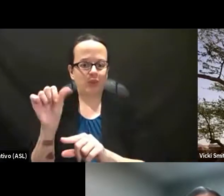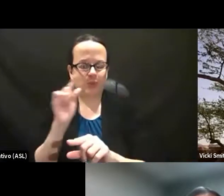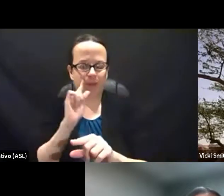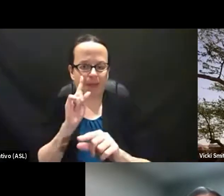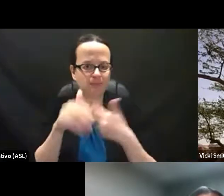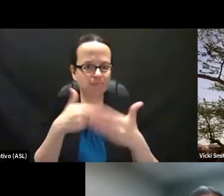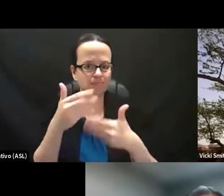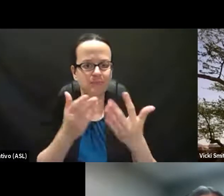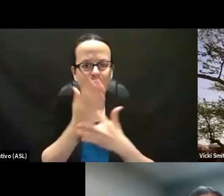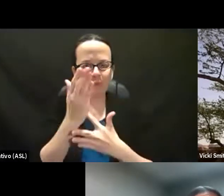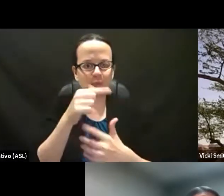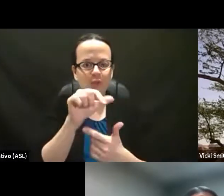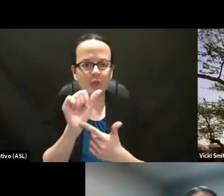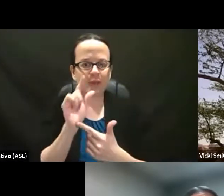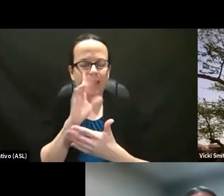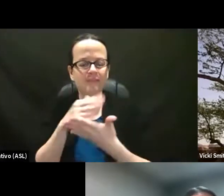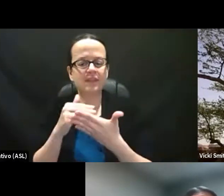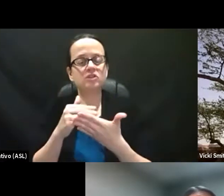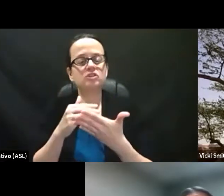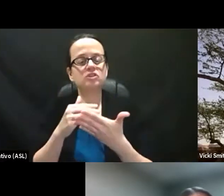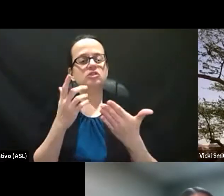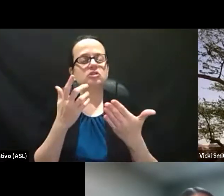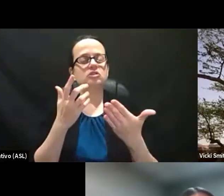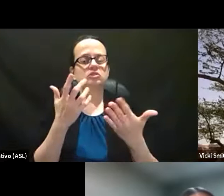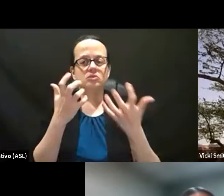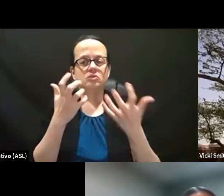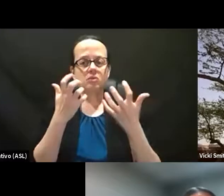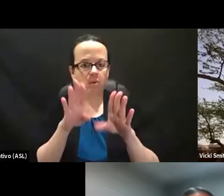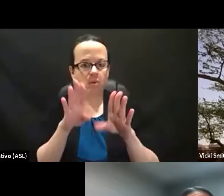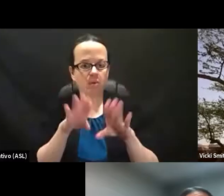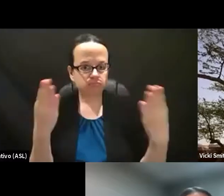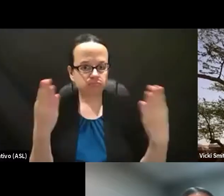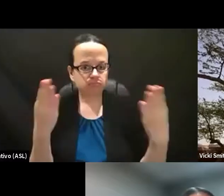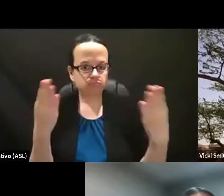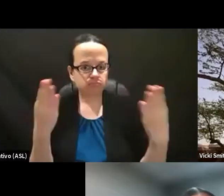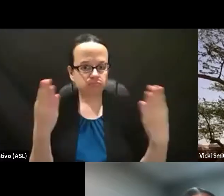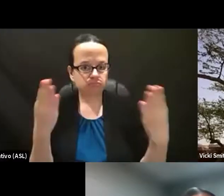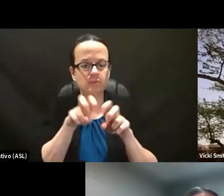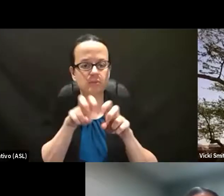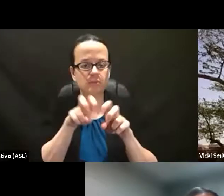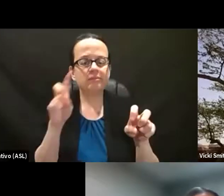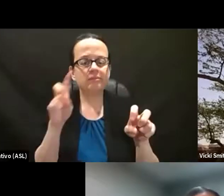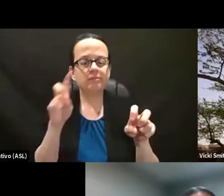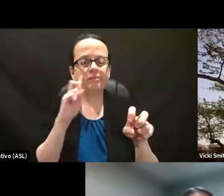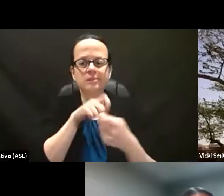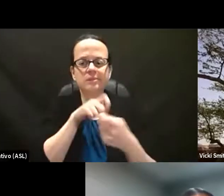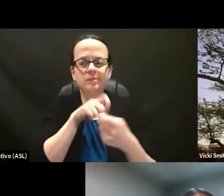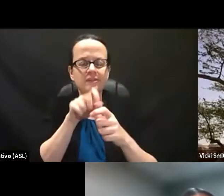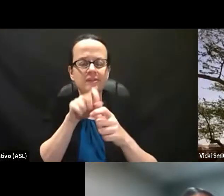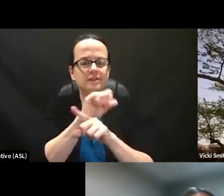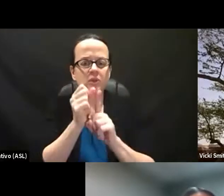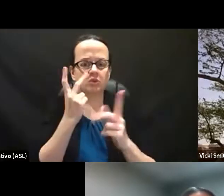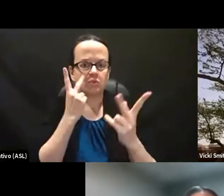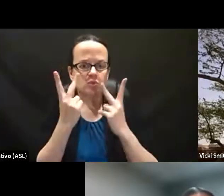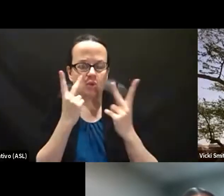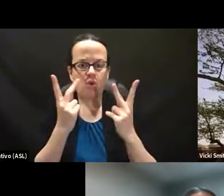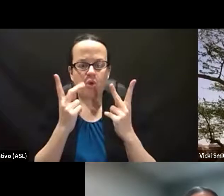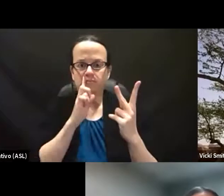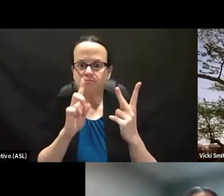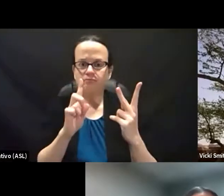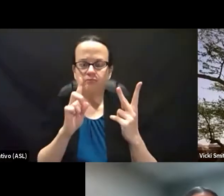Amber Carey Navarrete (Easterseals): Through the Q amp a feature, so I want to open it up to all of you has there been a particular question that you saw that you think really has appeal or.